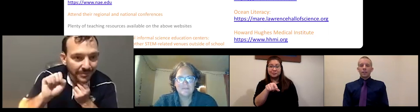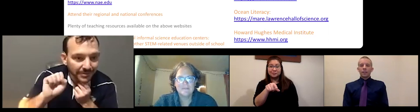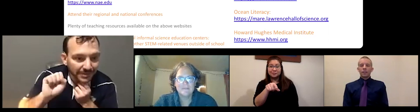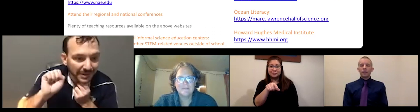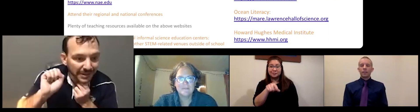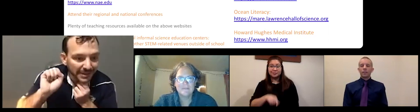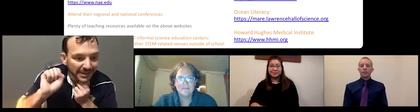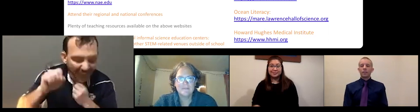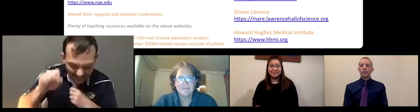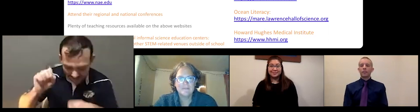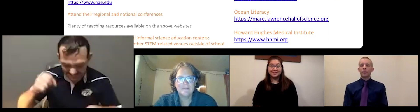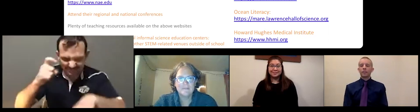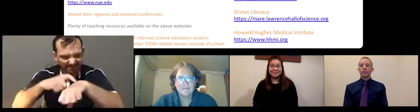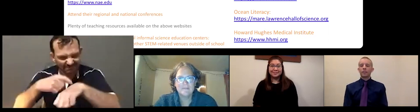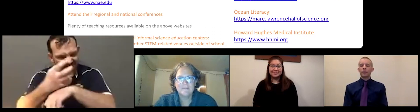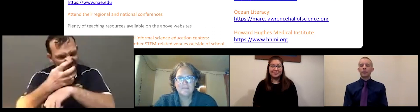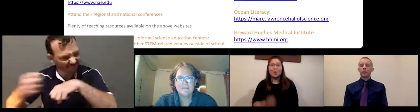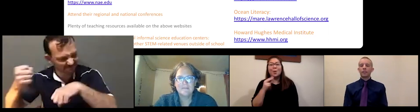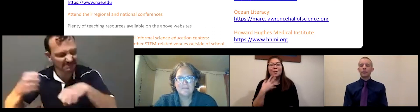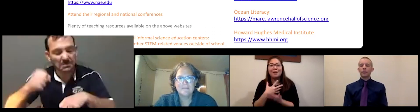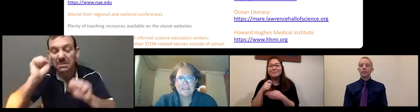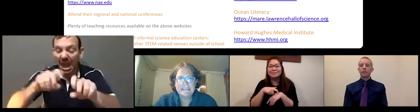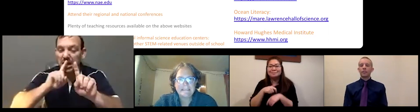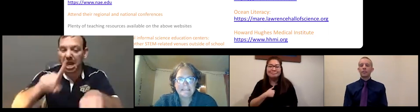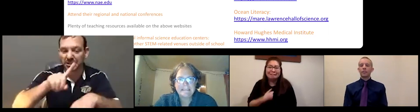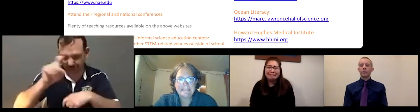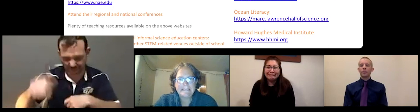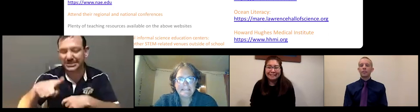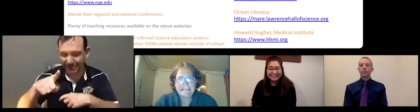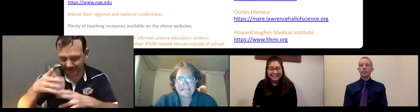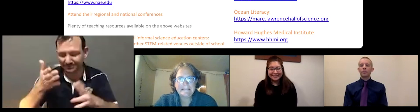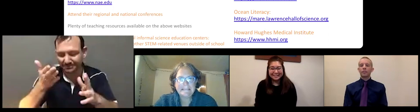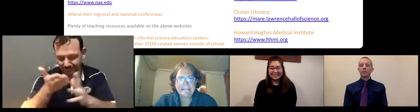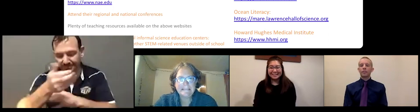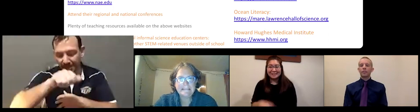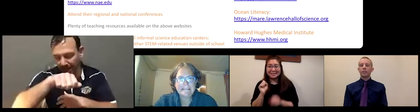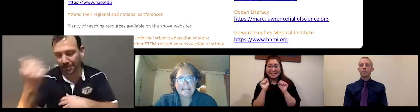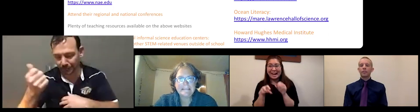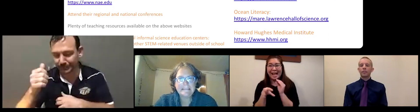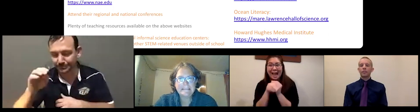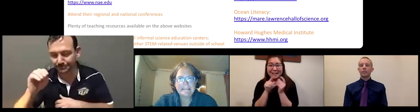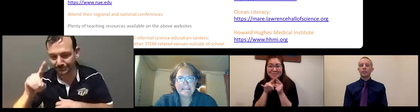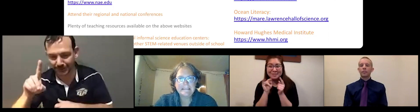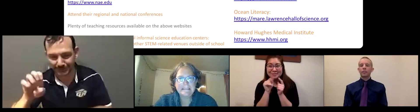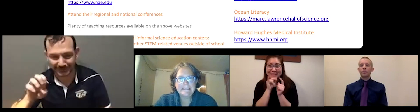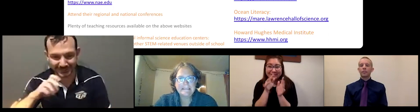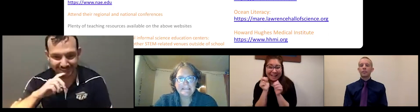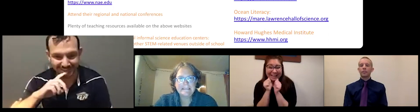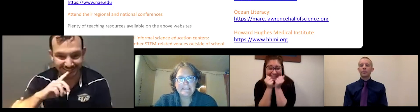Yes. Time’s out. I can answer your question through another mode. Can I add to it really fast?